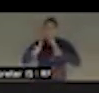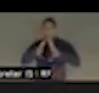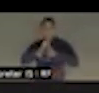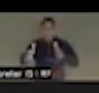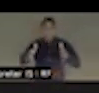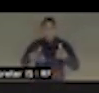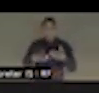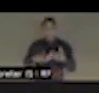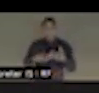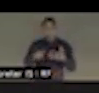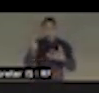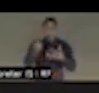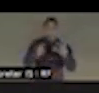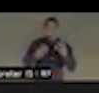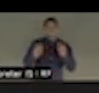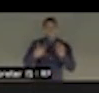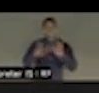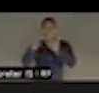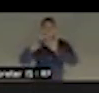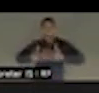And it also has an overview of what should